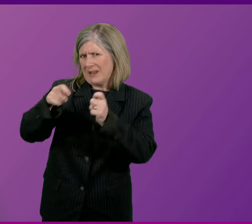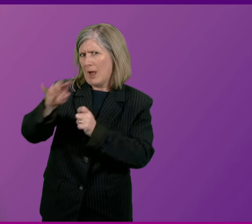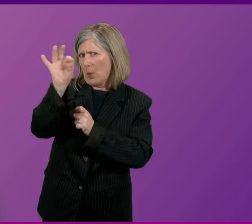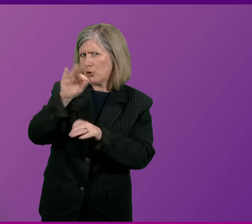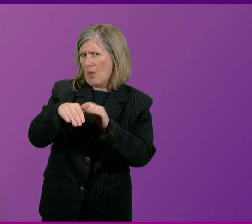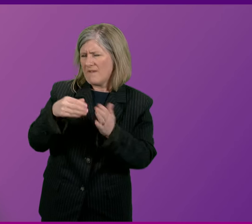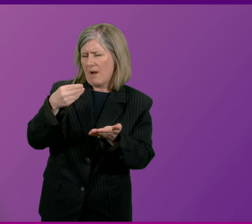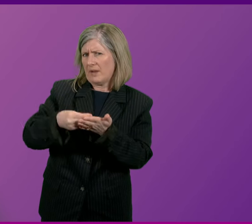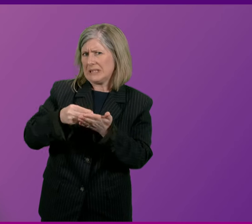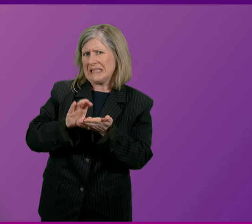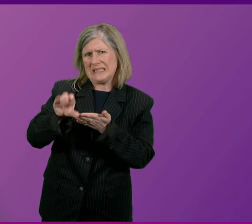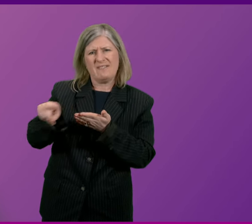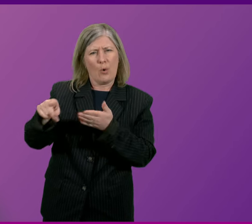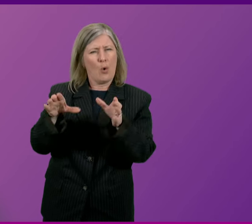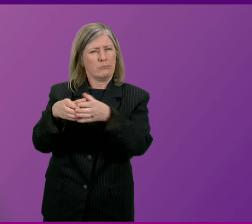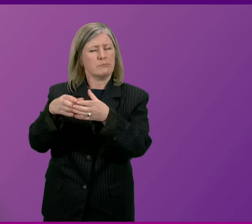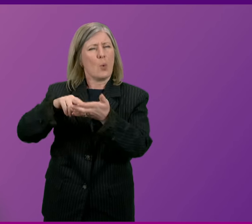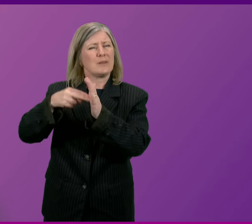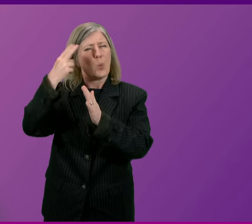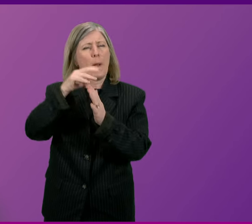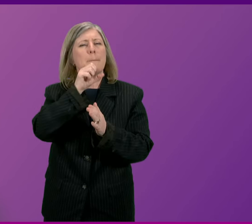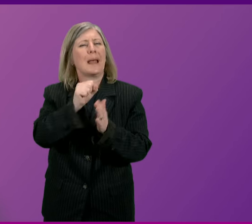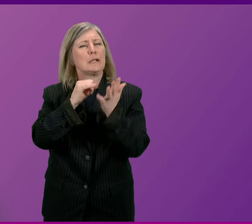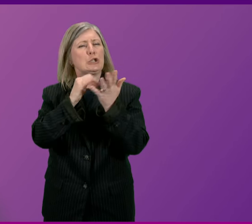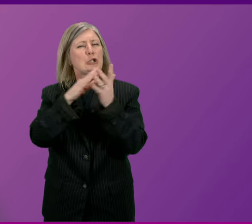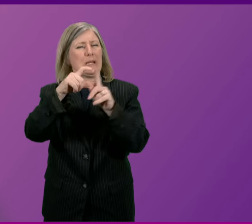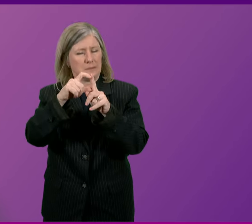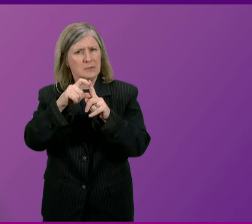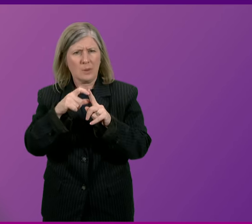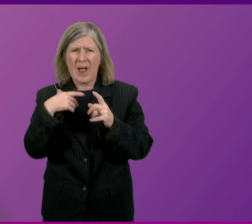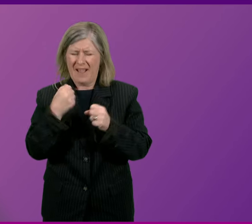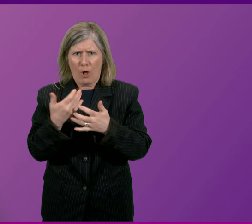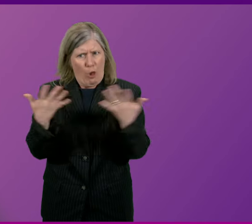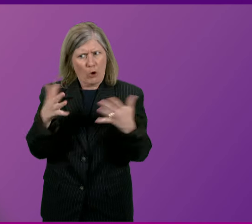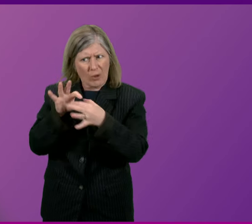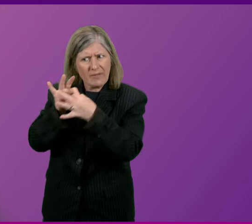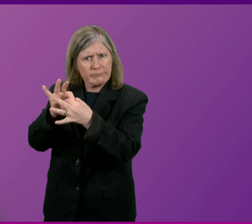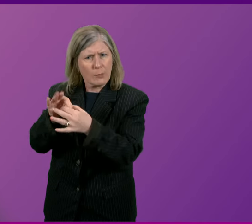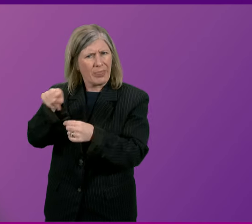for the men’s shed movement, with which I have many happy associations. Indeed,